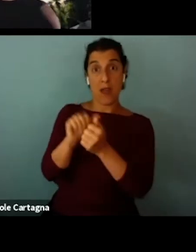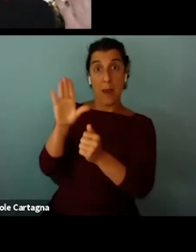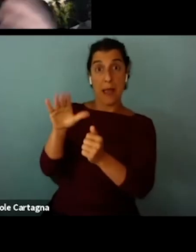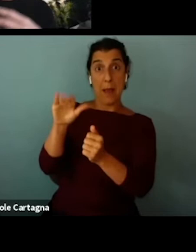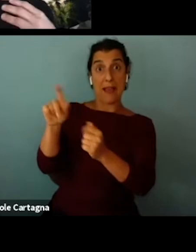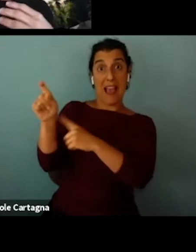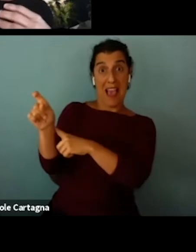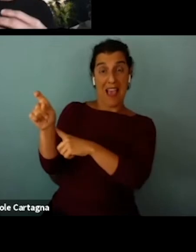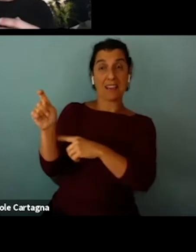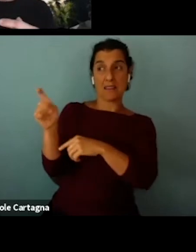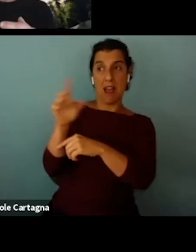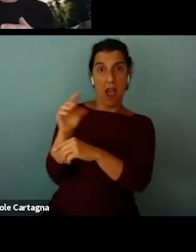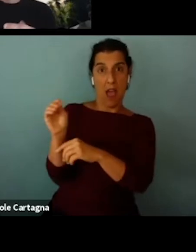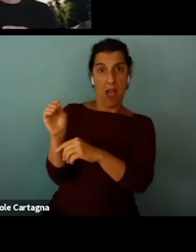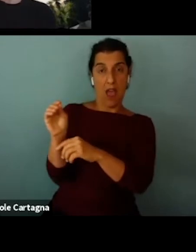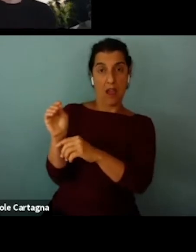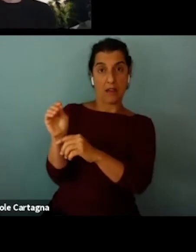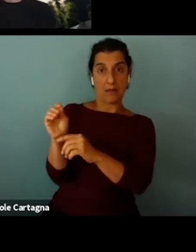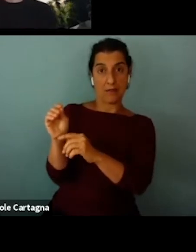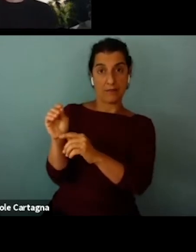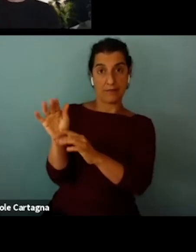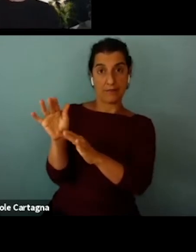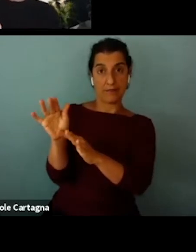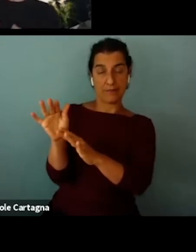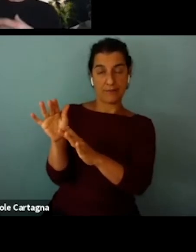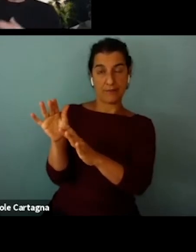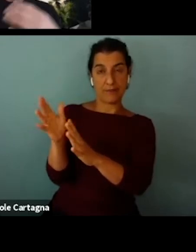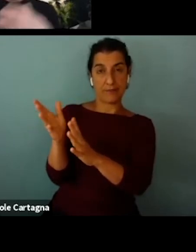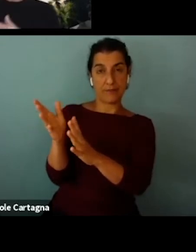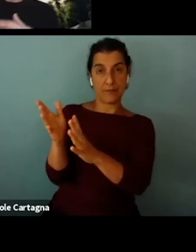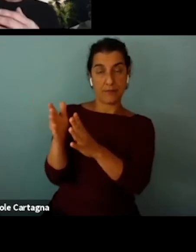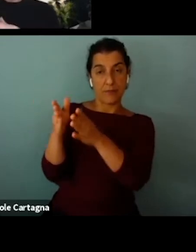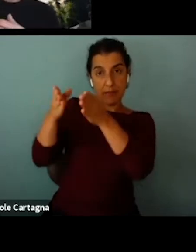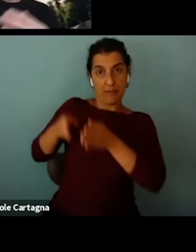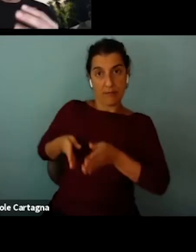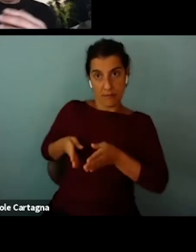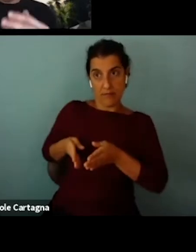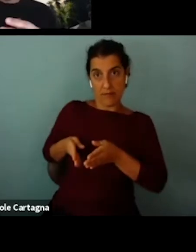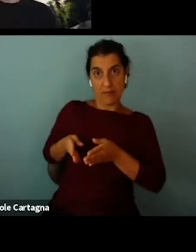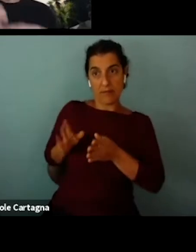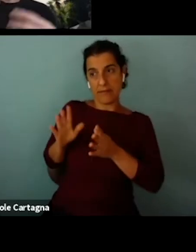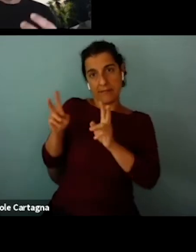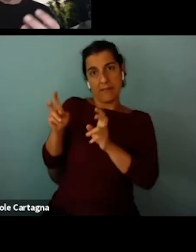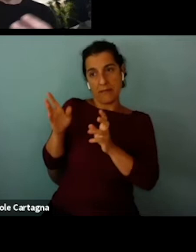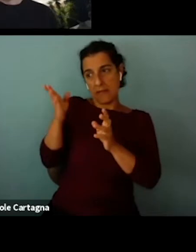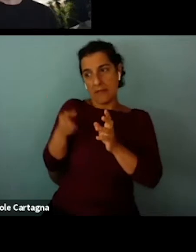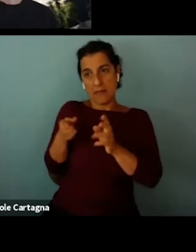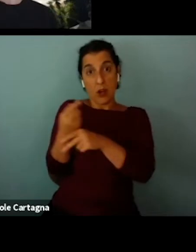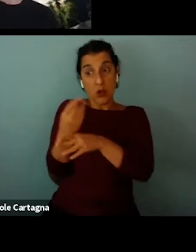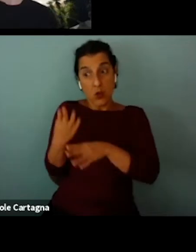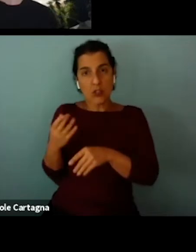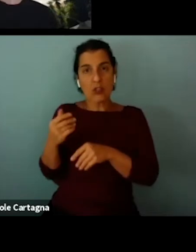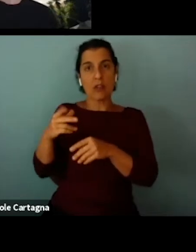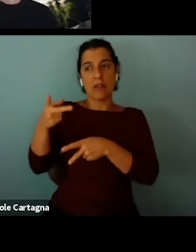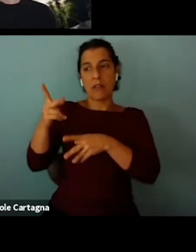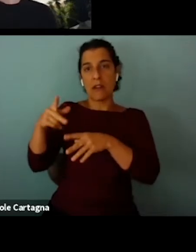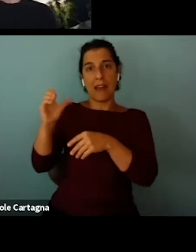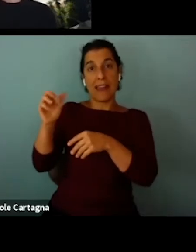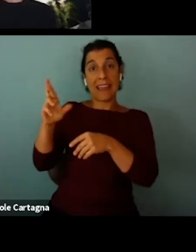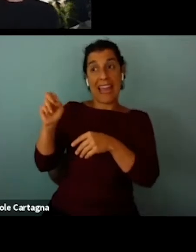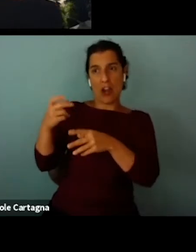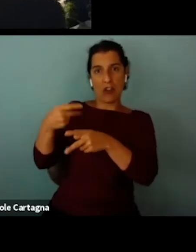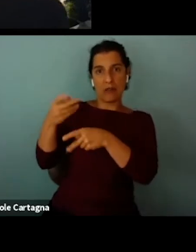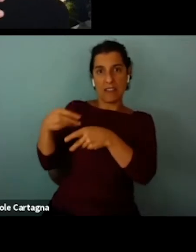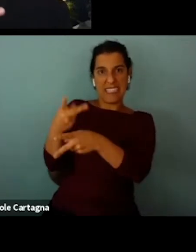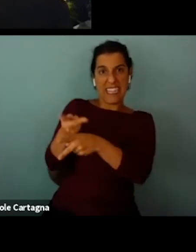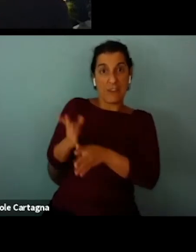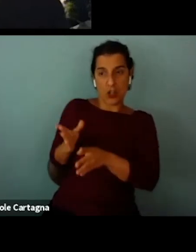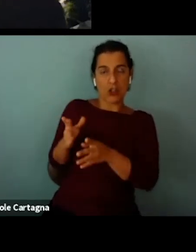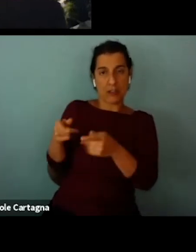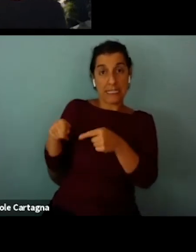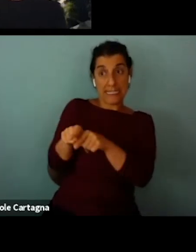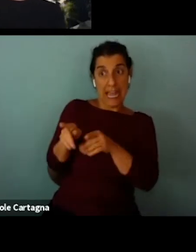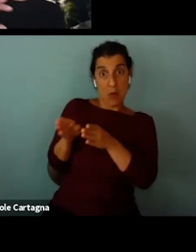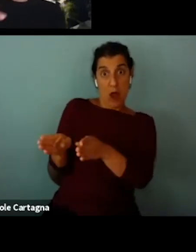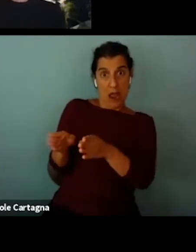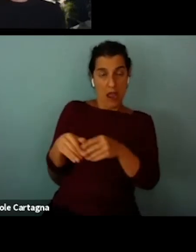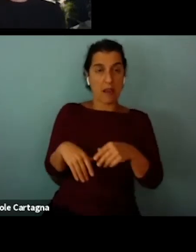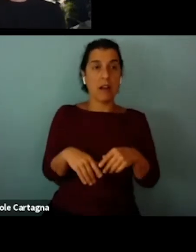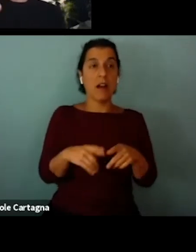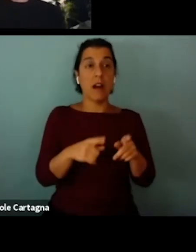the the um the parent of a user in the same way and so we look we do um speech analysis so for